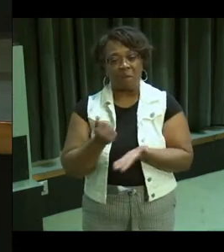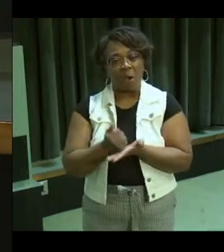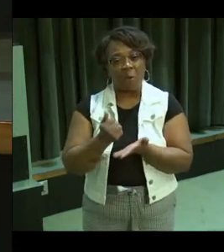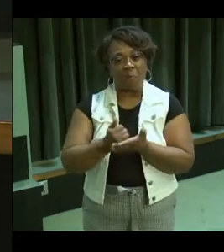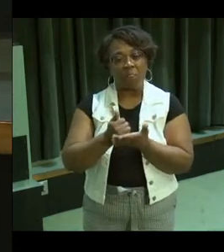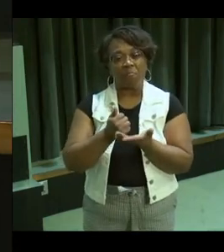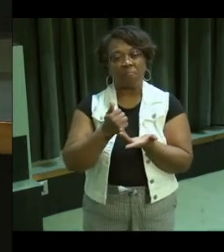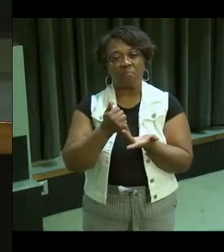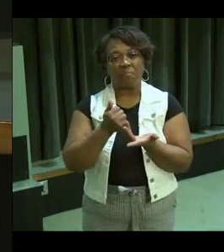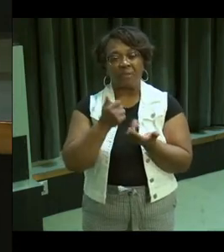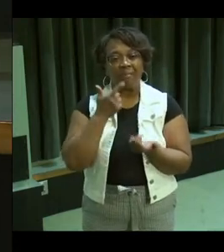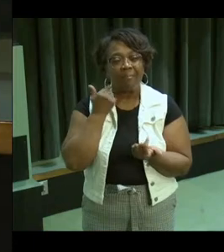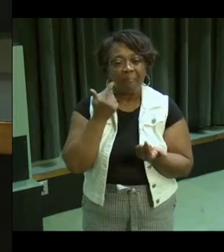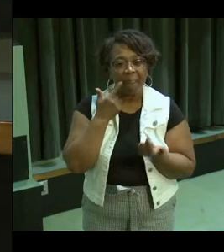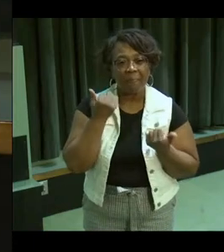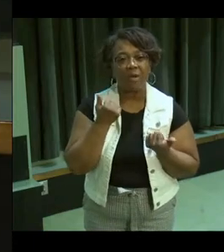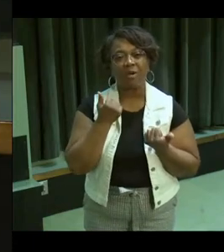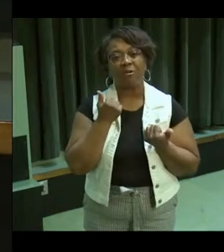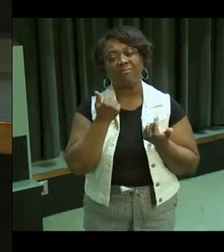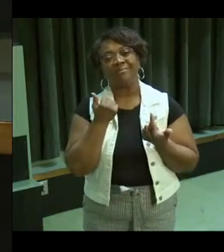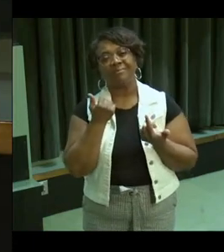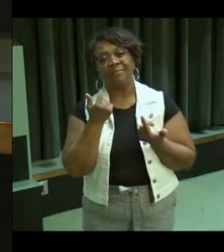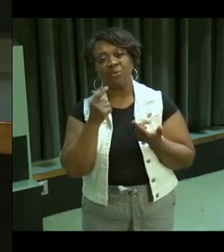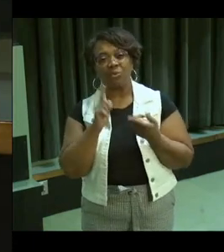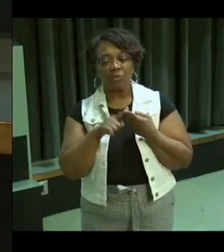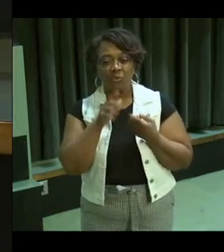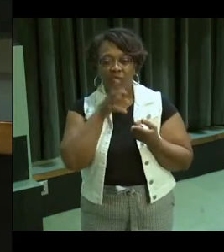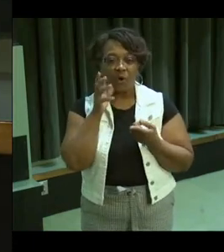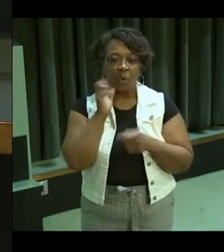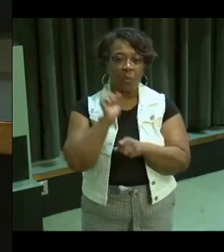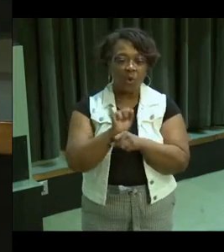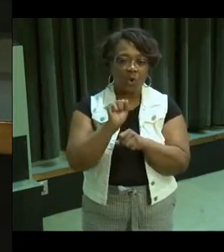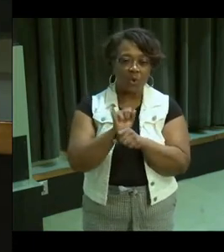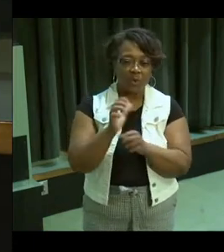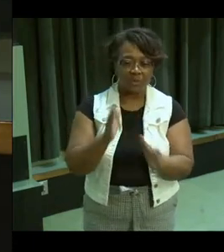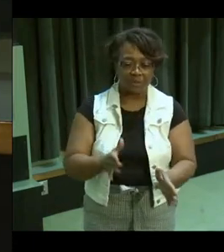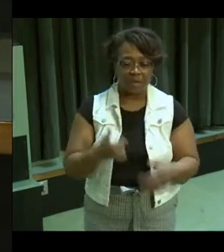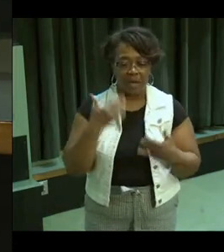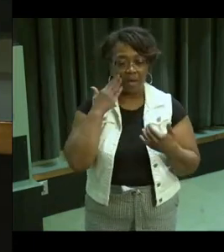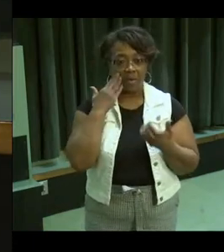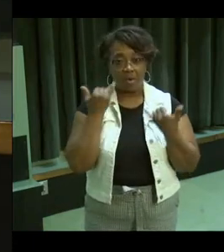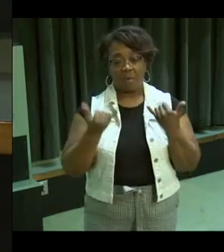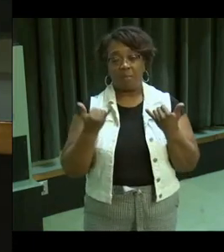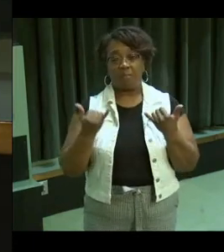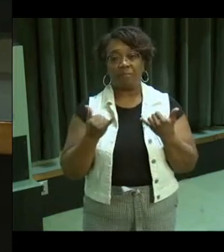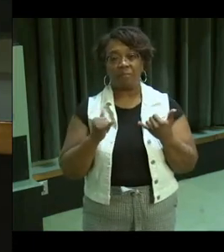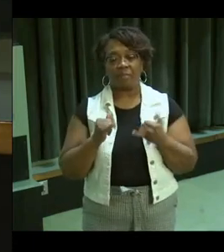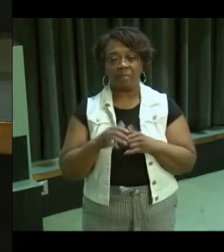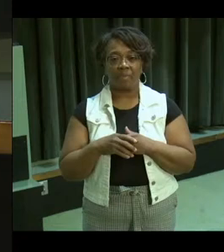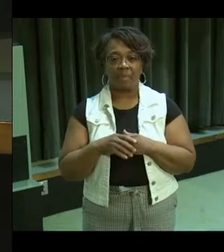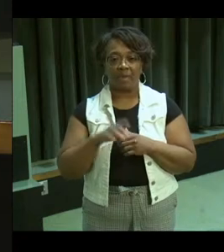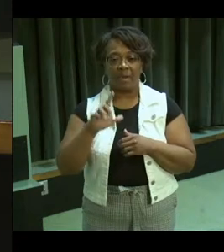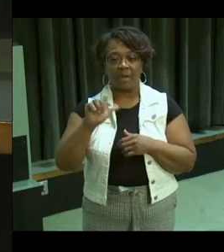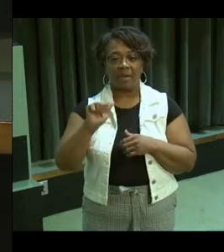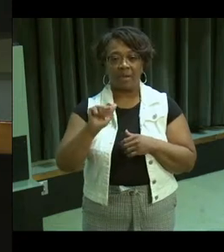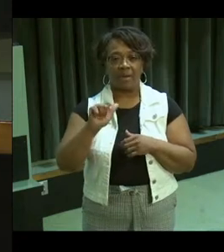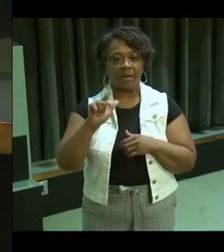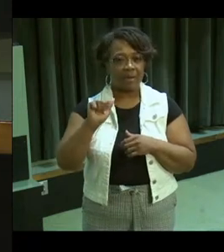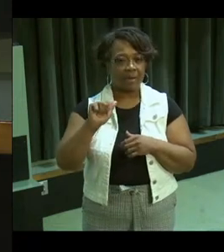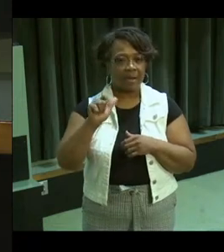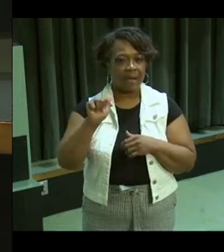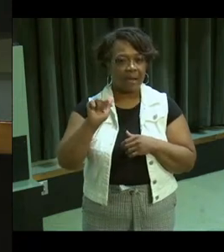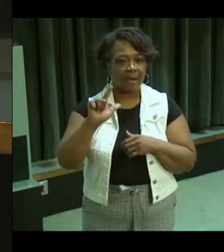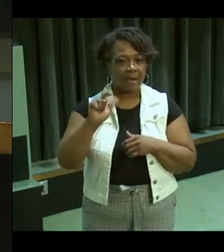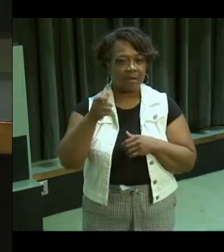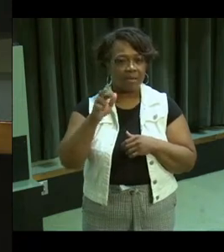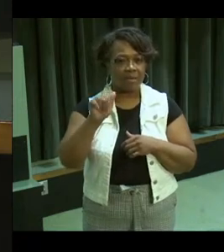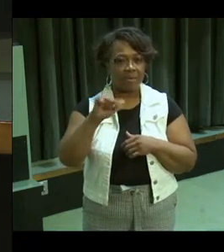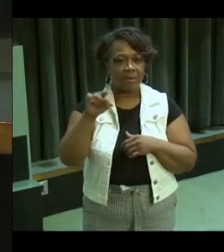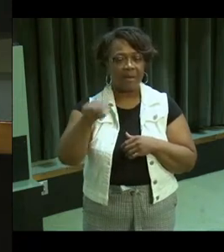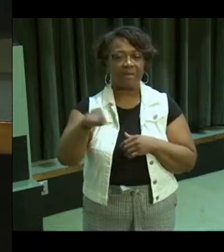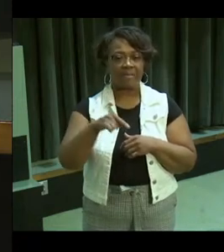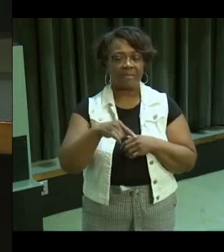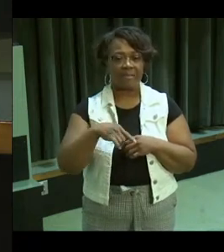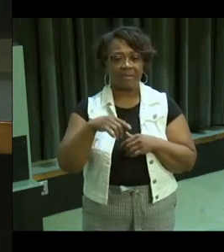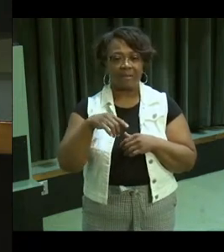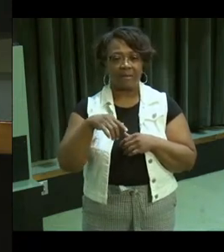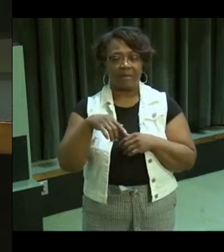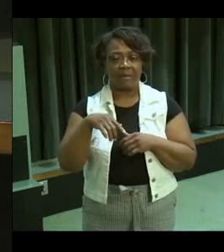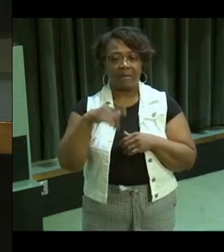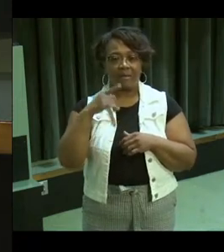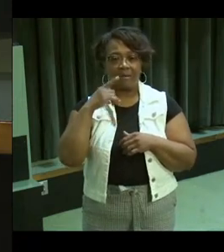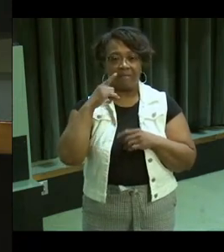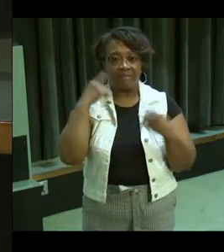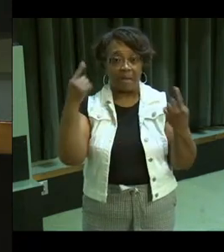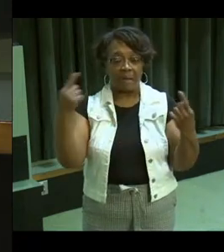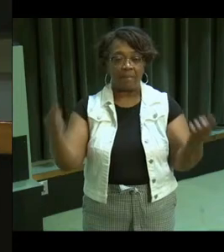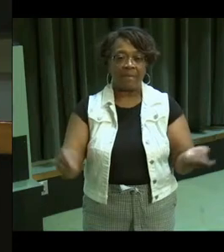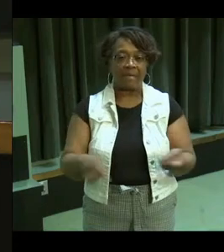to, to the farm workers. I know